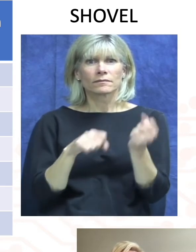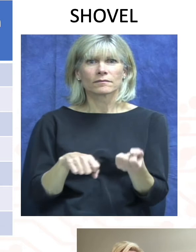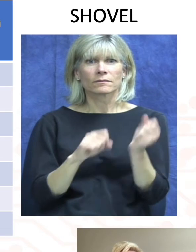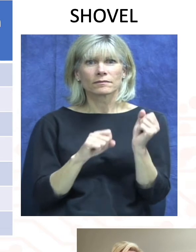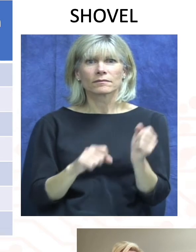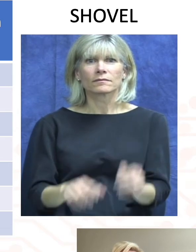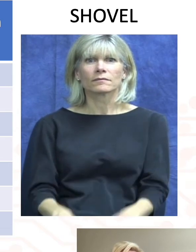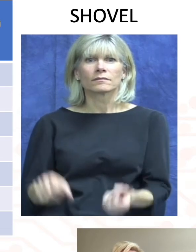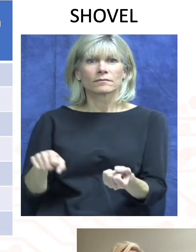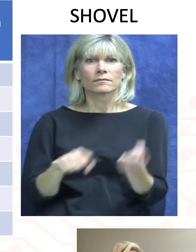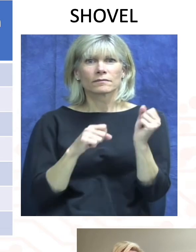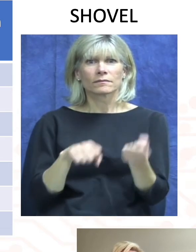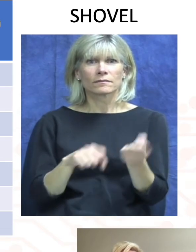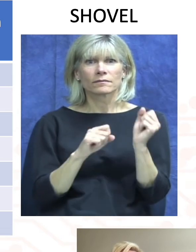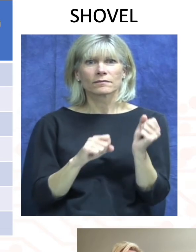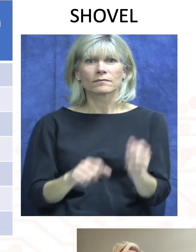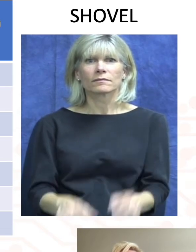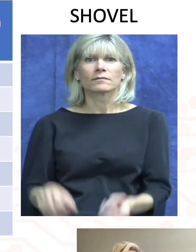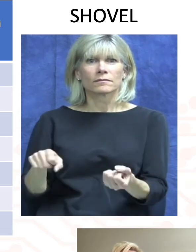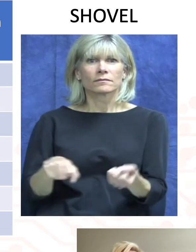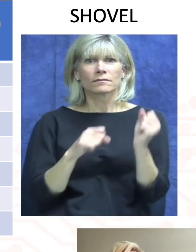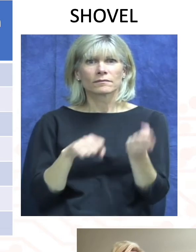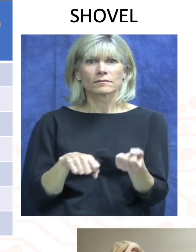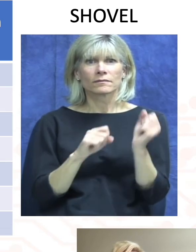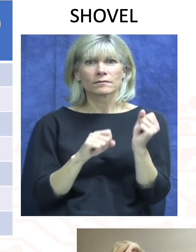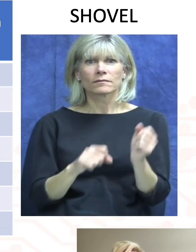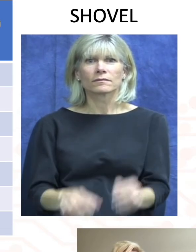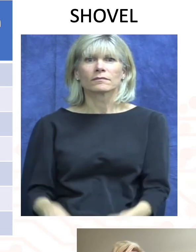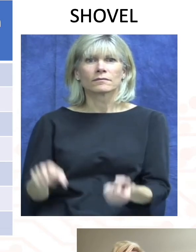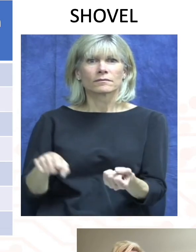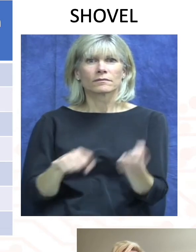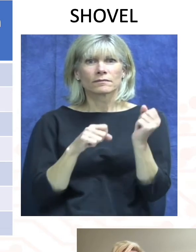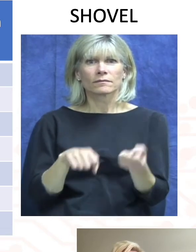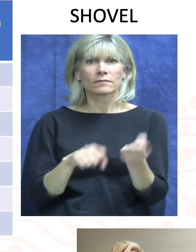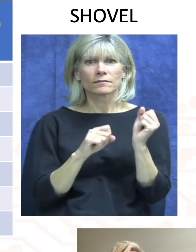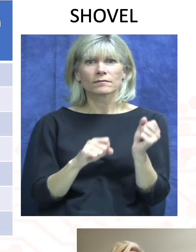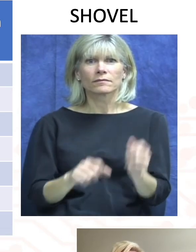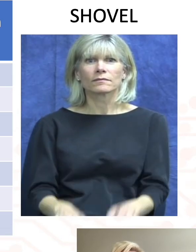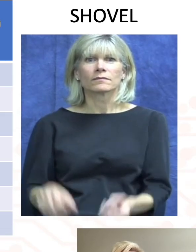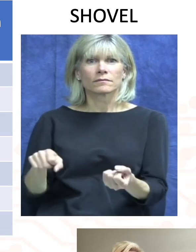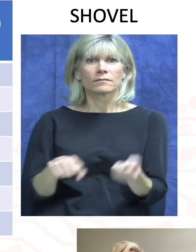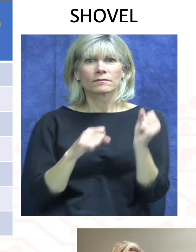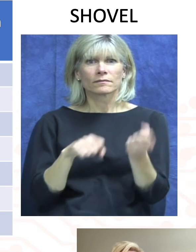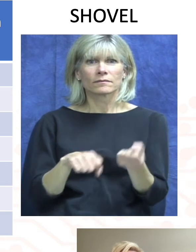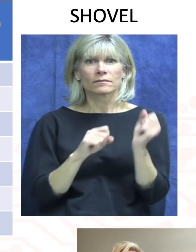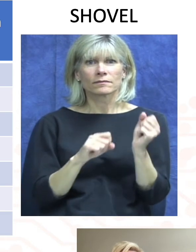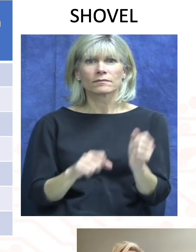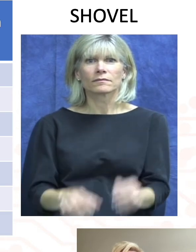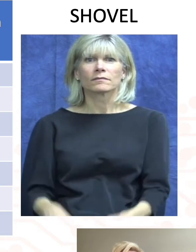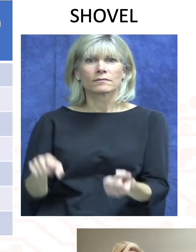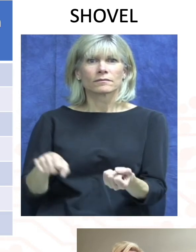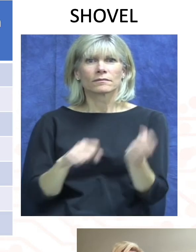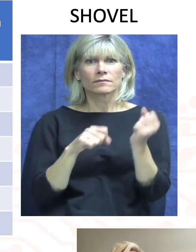with features that were most frequently listed at the top to the least frequent features.